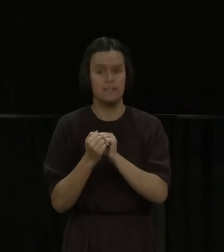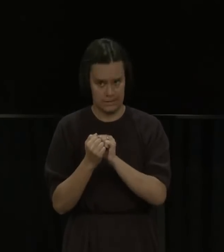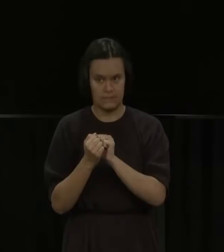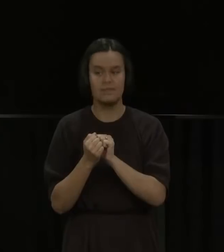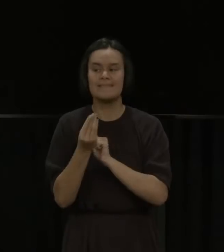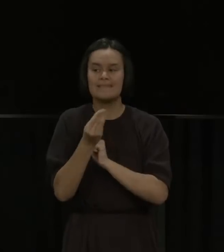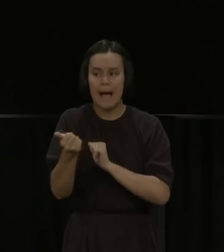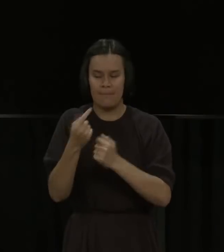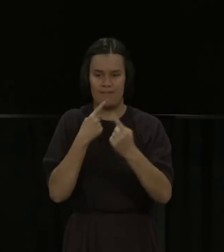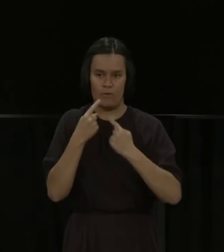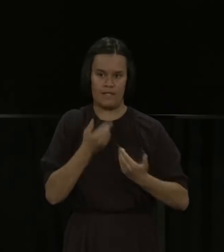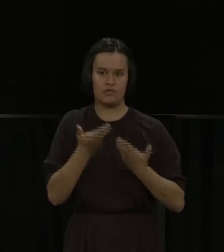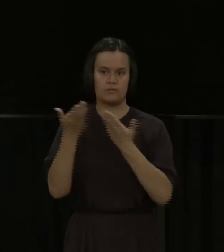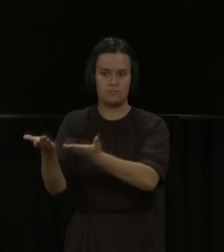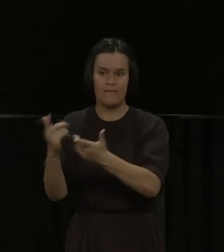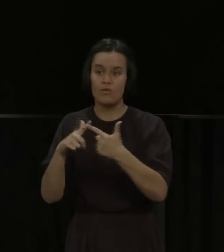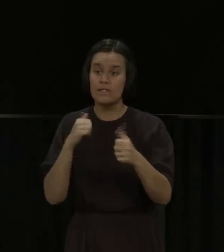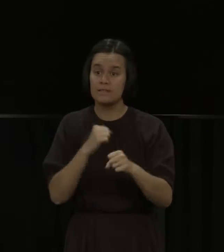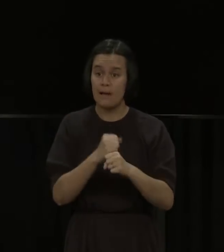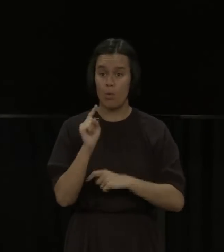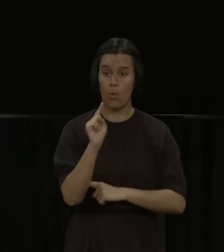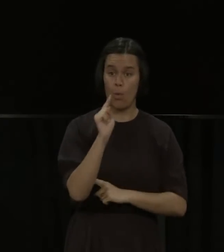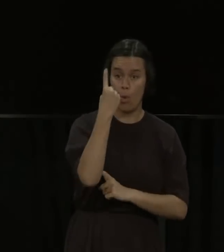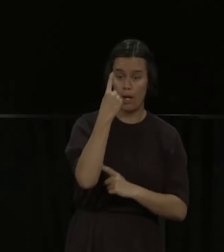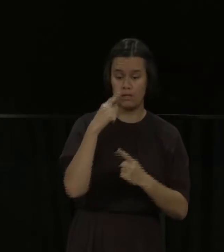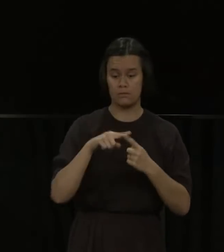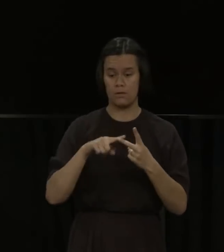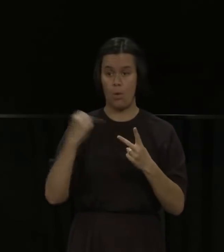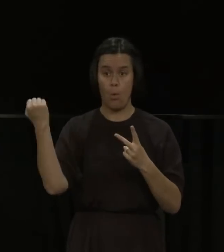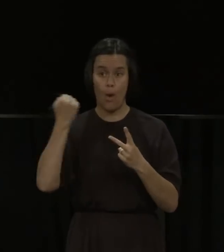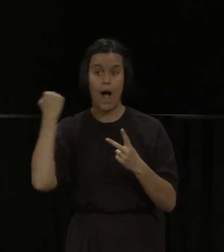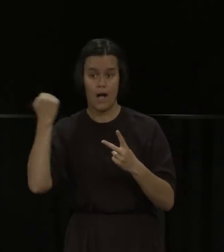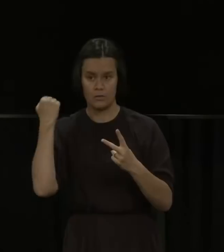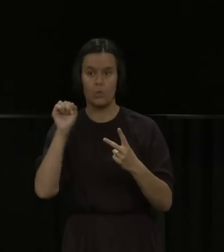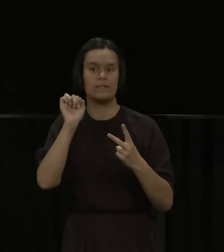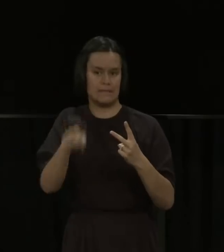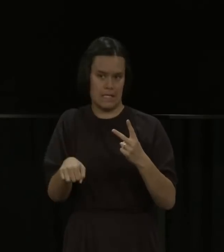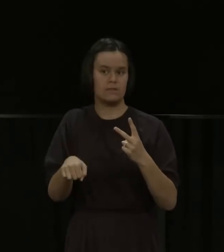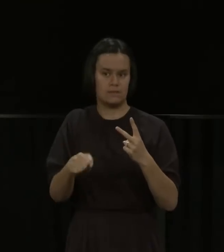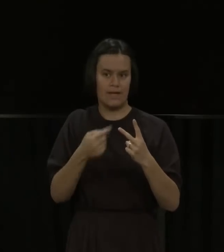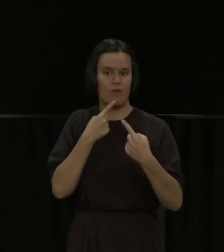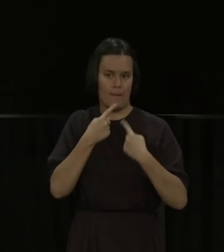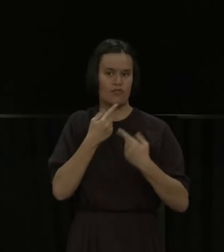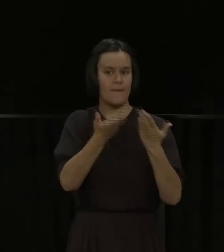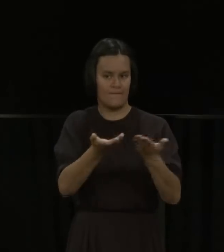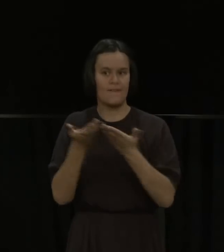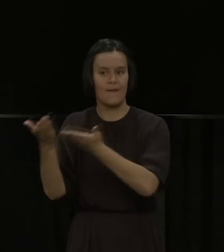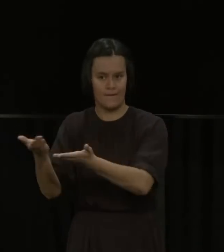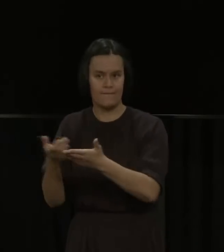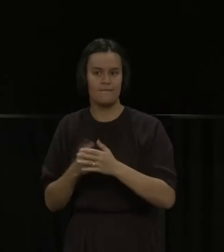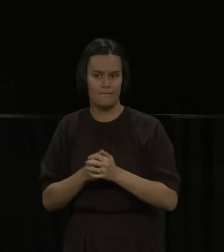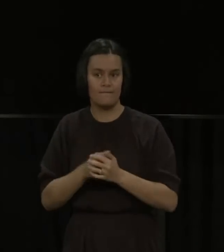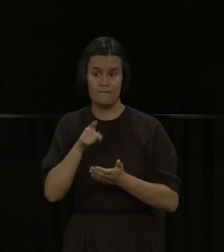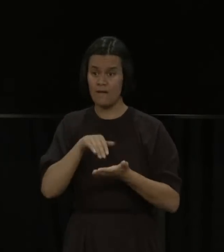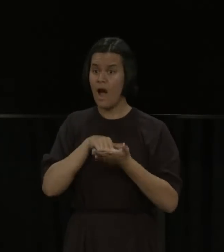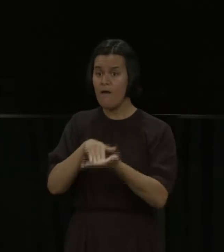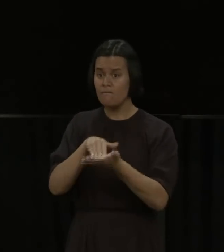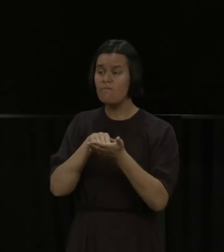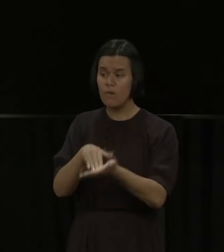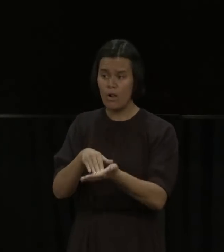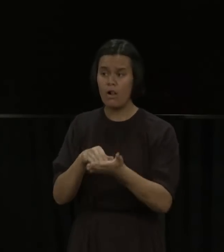riders so far.